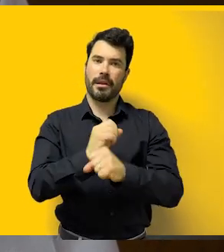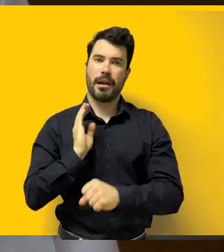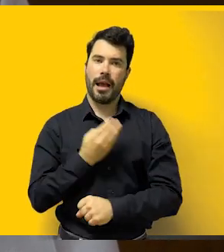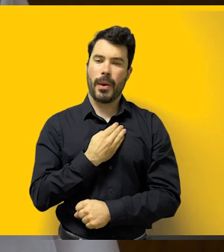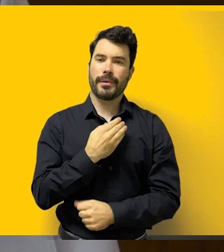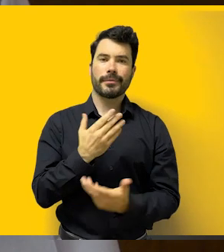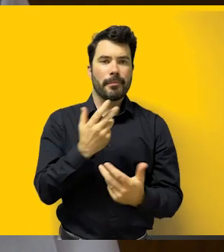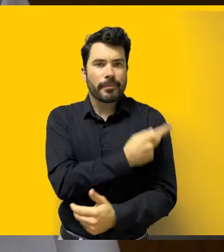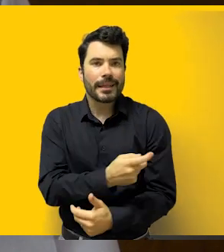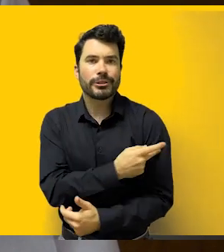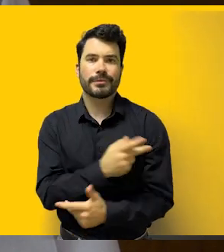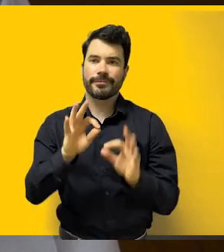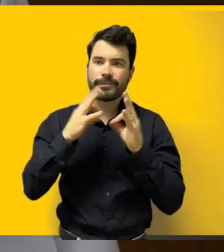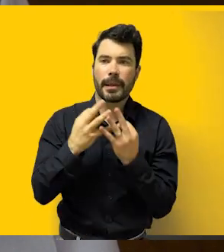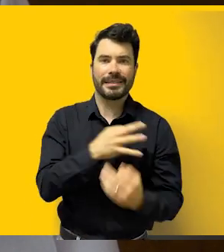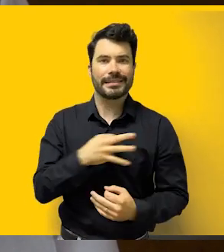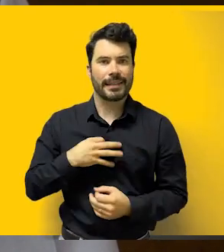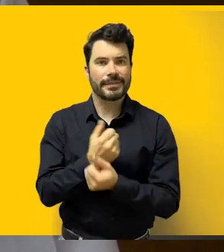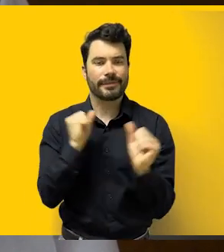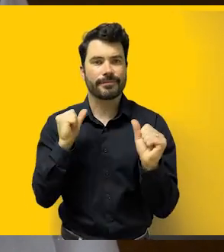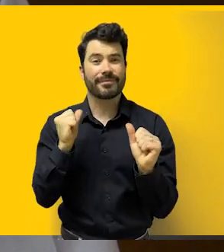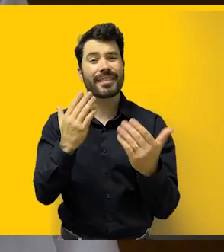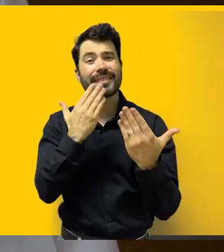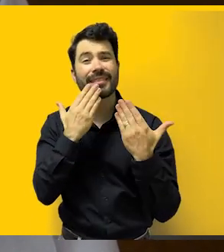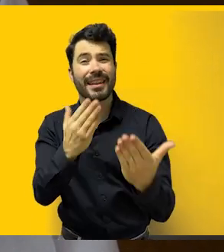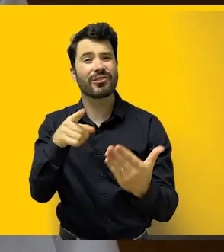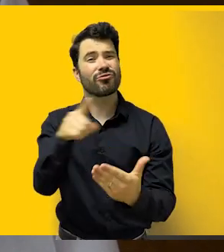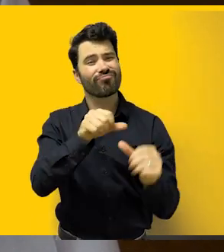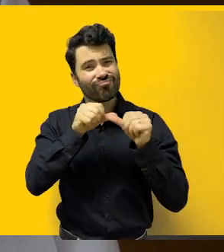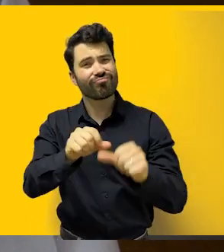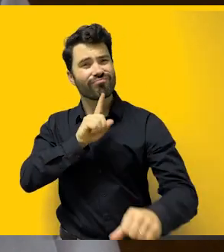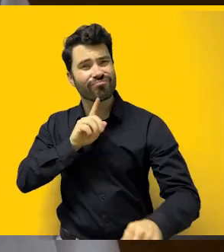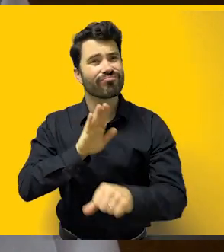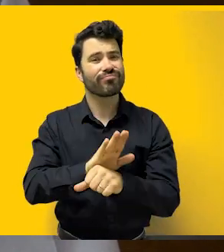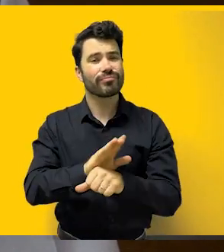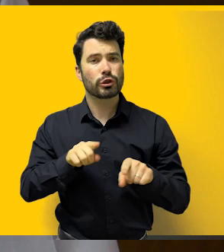For more than a year, our teams have responded to surges of acutely ill COVID-19 patients